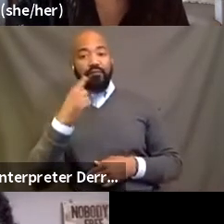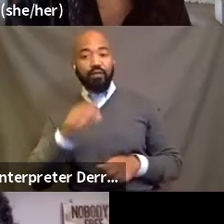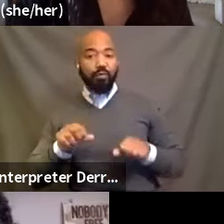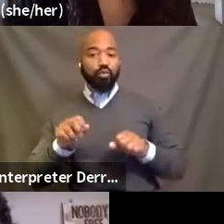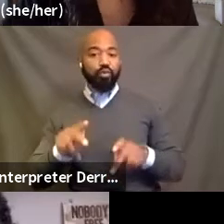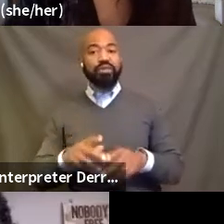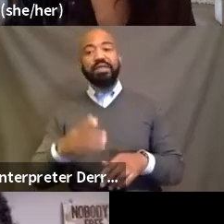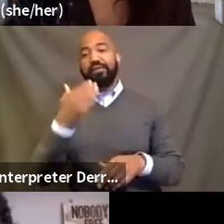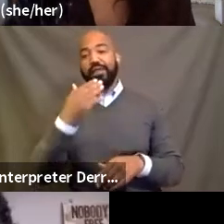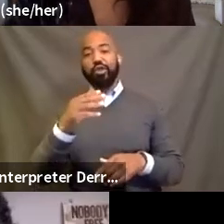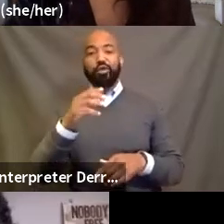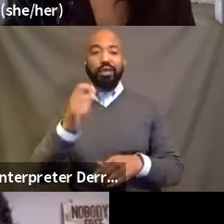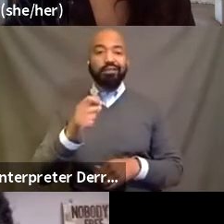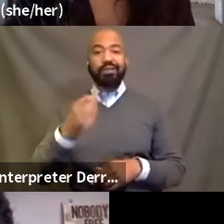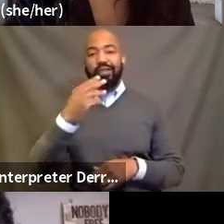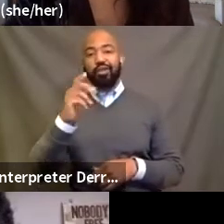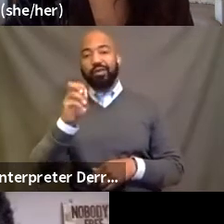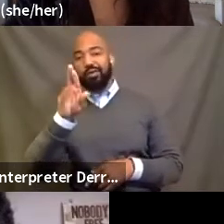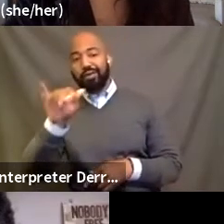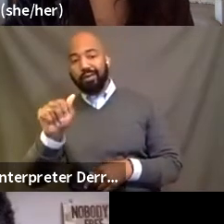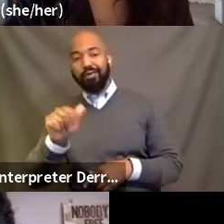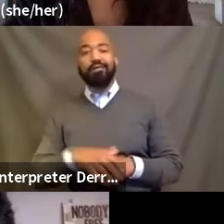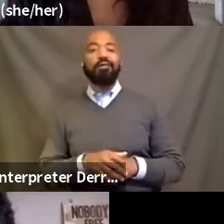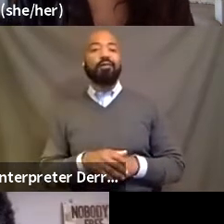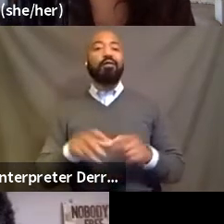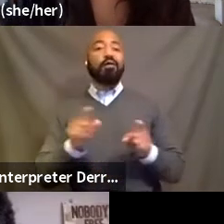x (they/themme): This is X, I just want to say guess Thank you to everyone.